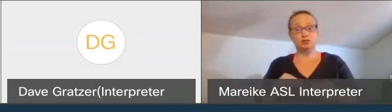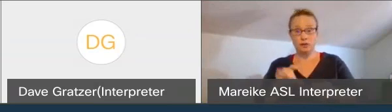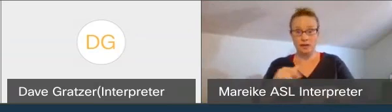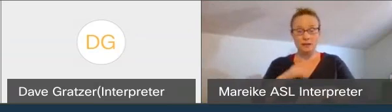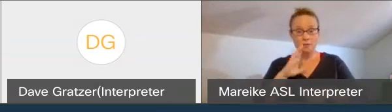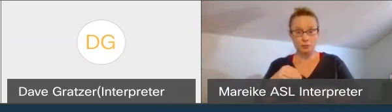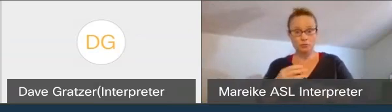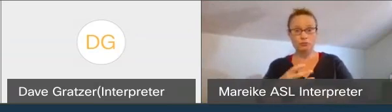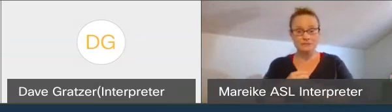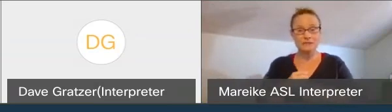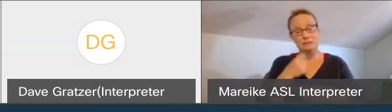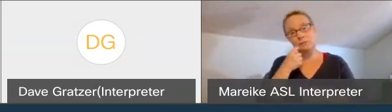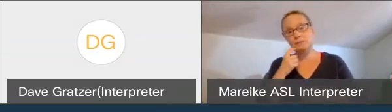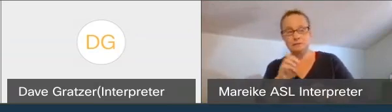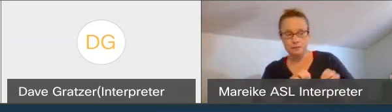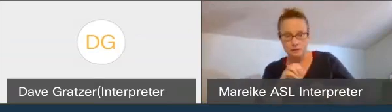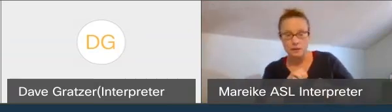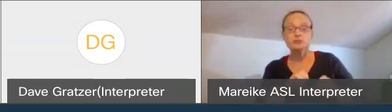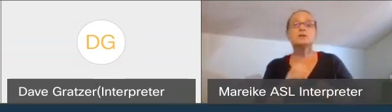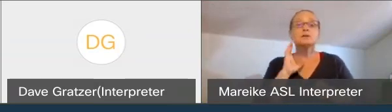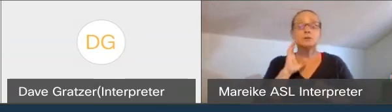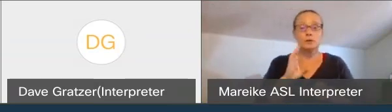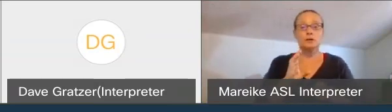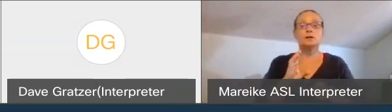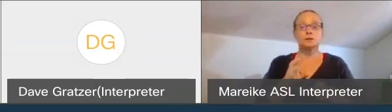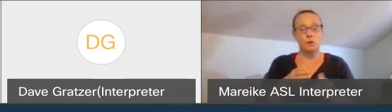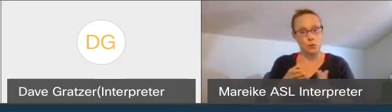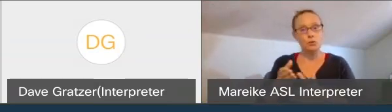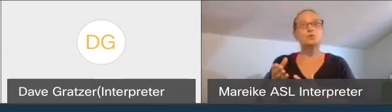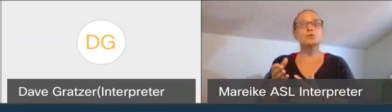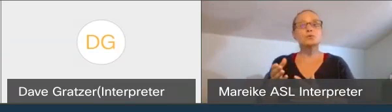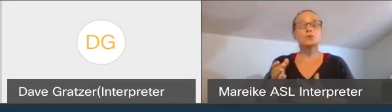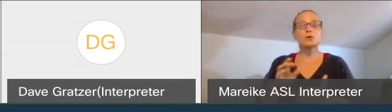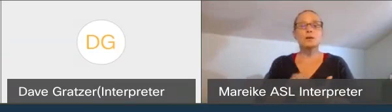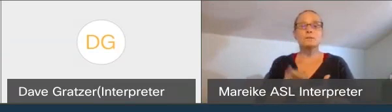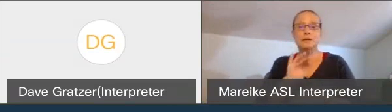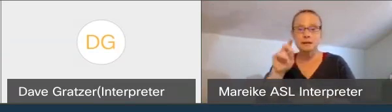their chemical dependency evaluation. They will go through Medicaid assignment if they need to.